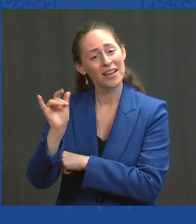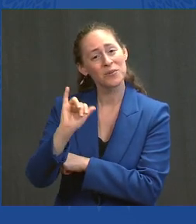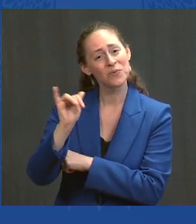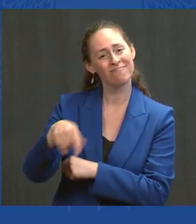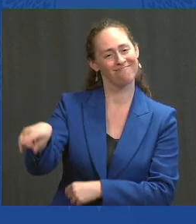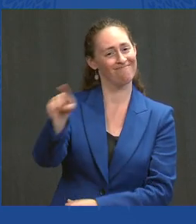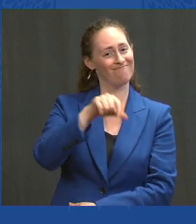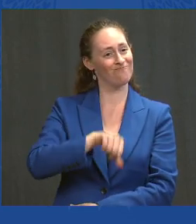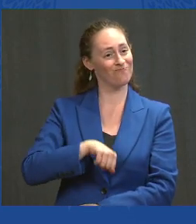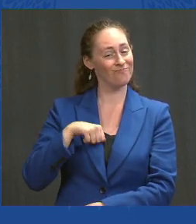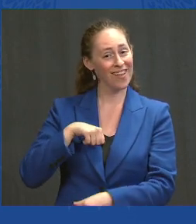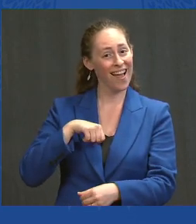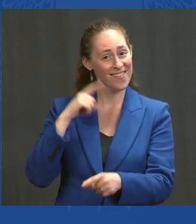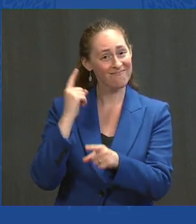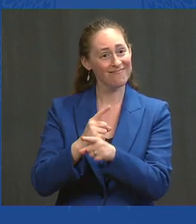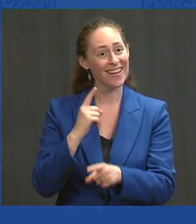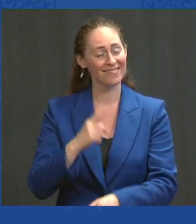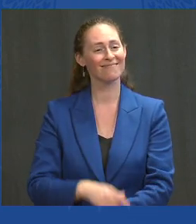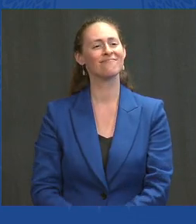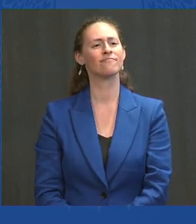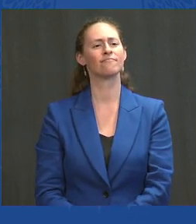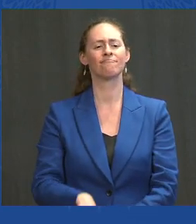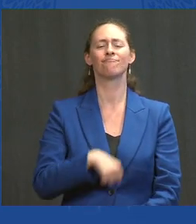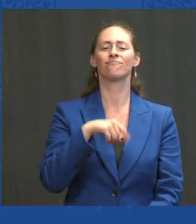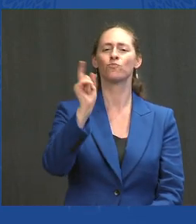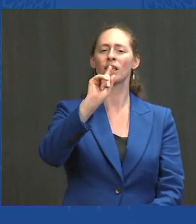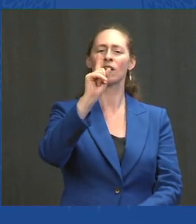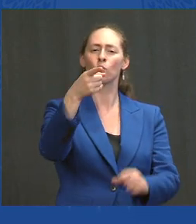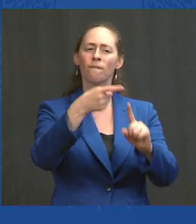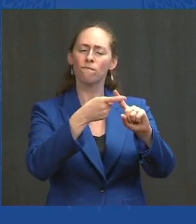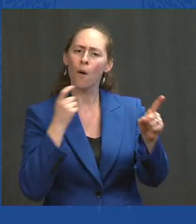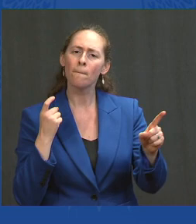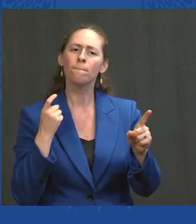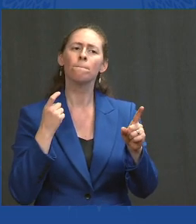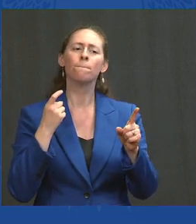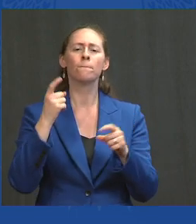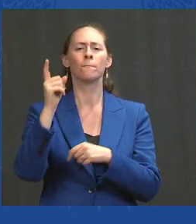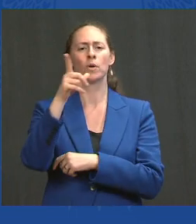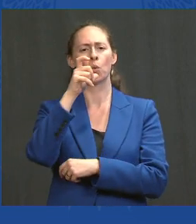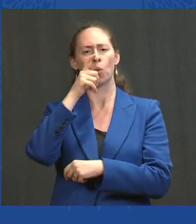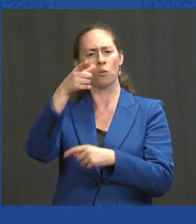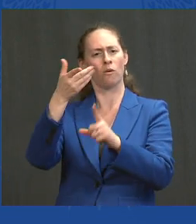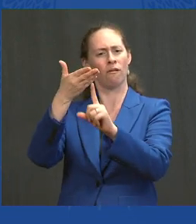Pride in where you come from, in who you are, in the lives you've built together as America --